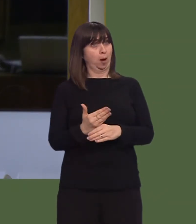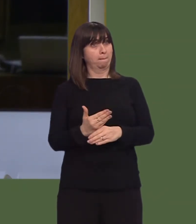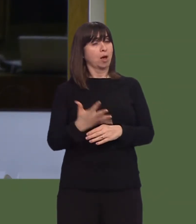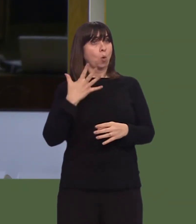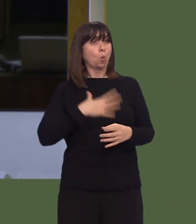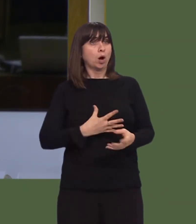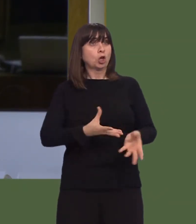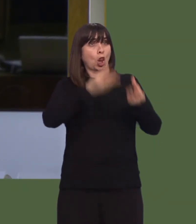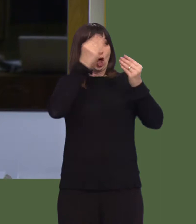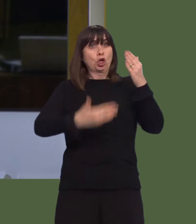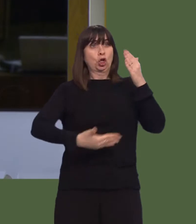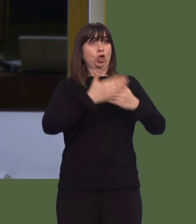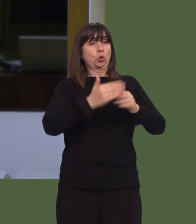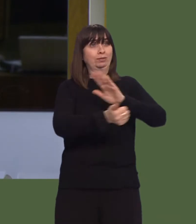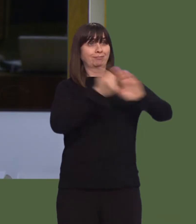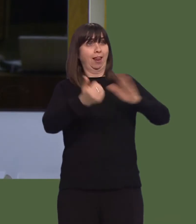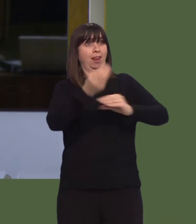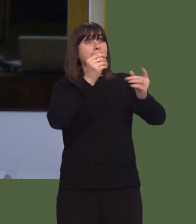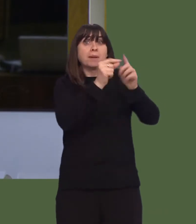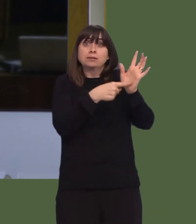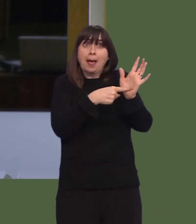to retrainóthat's likely part timeófor Newport's emerging digital economy?